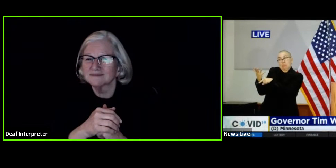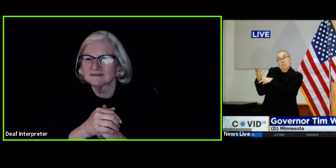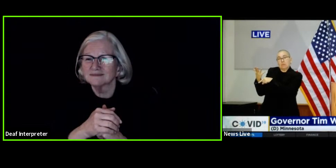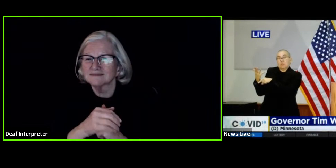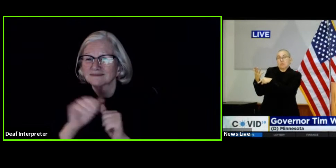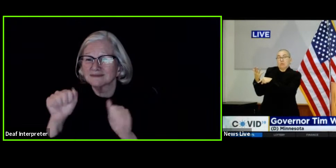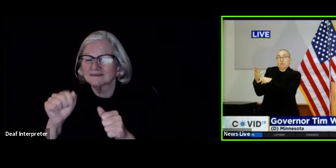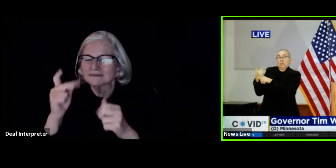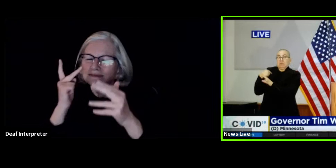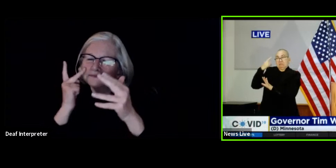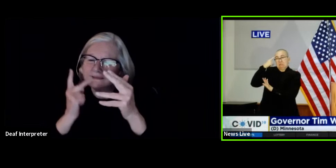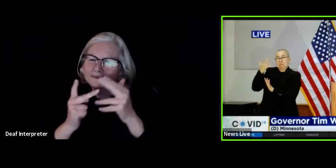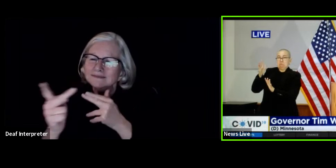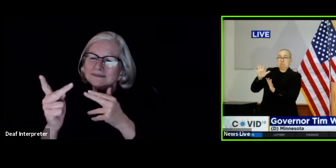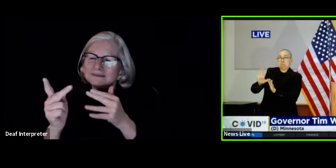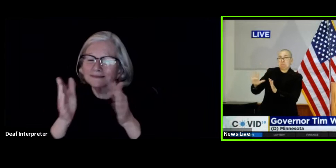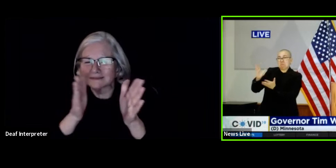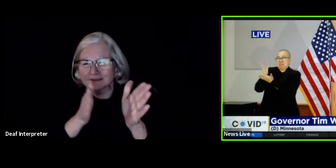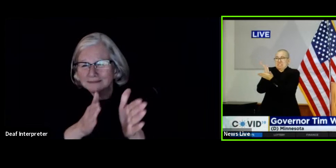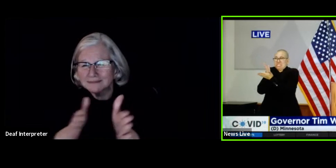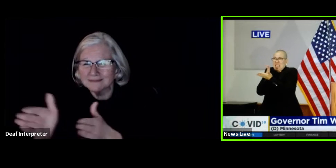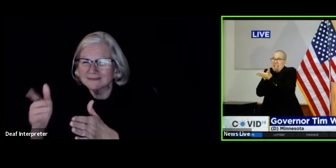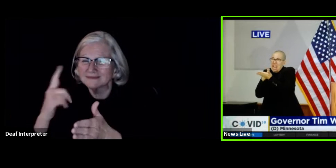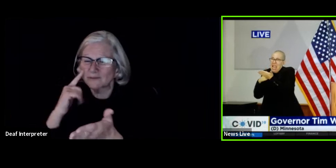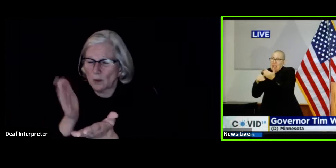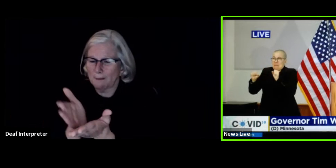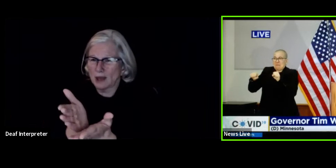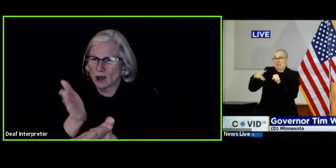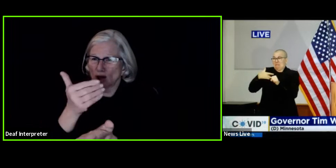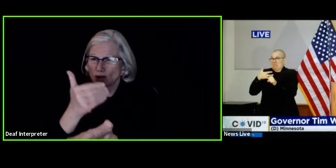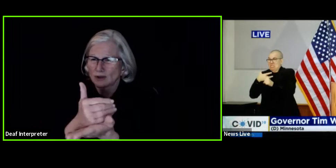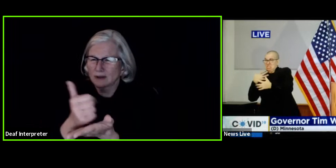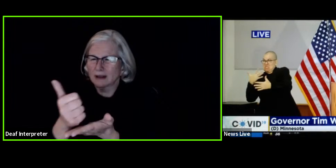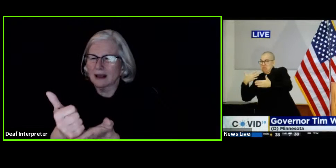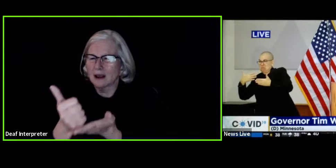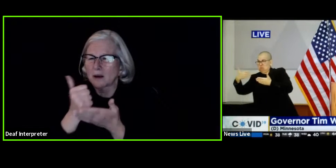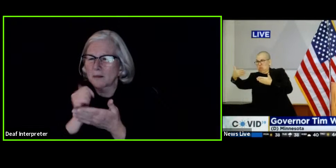PROJECTIONS AROUND WHERE WE'RE LOOKING AT THE IN THE BUDGET THAT WILL HELP INFORM US OUR DECISIONS SO THE TIMING IS RIGHT HERE IN MINNESOTA.